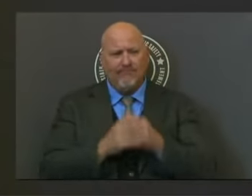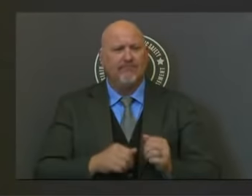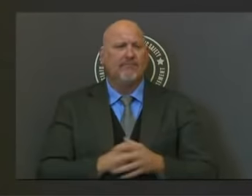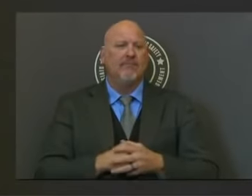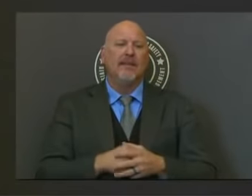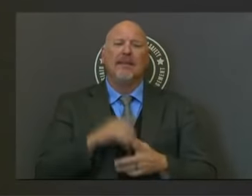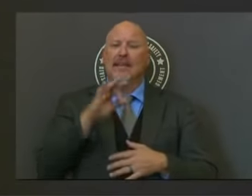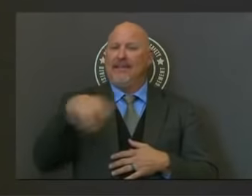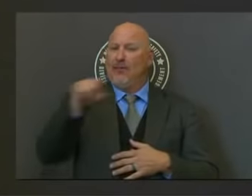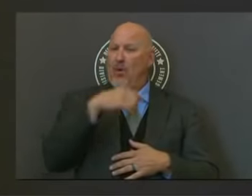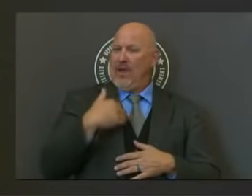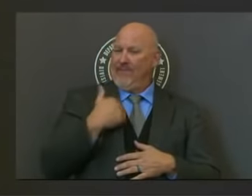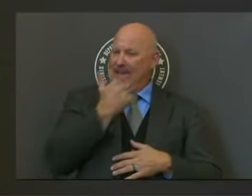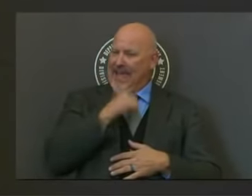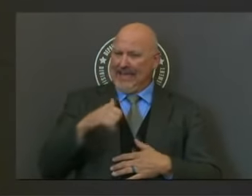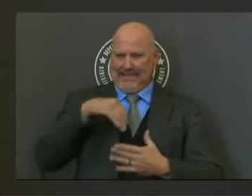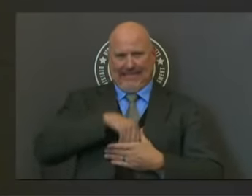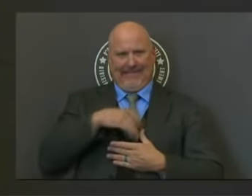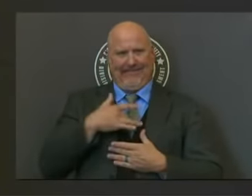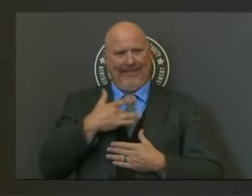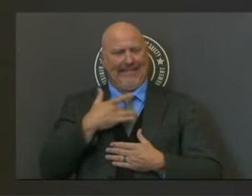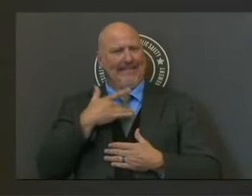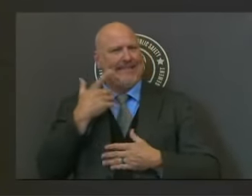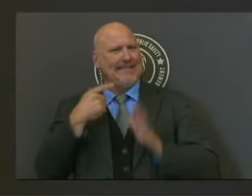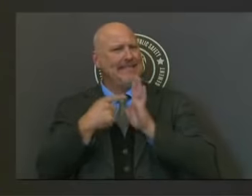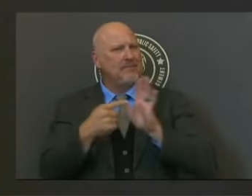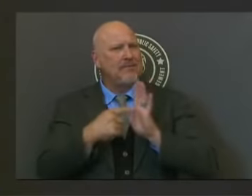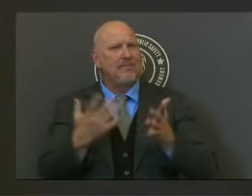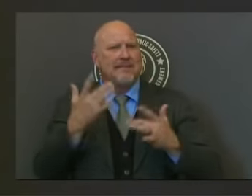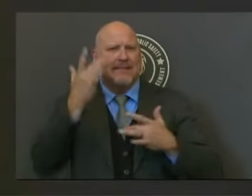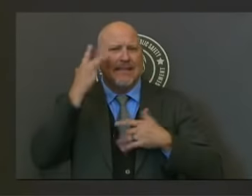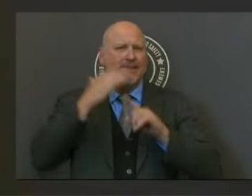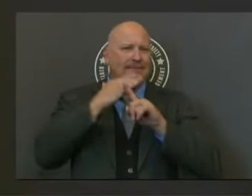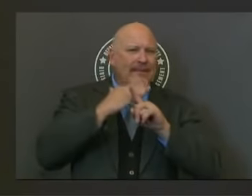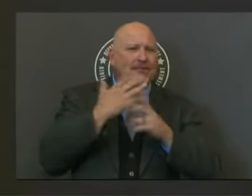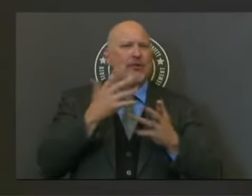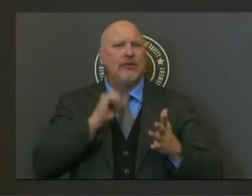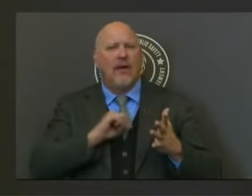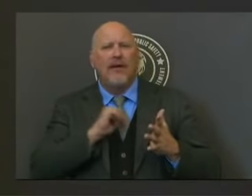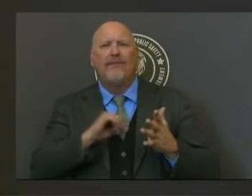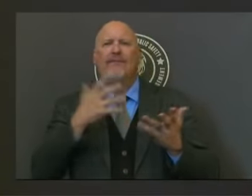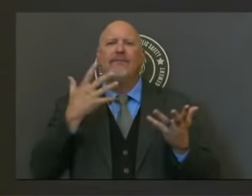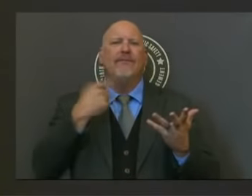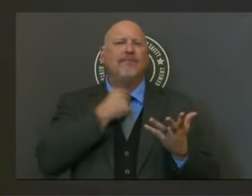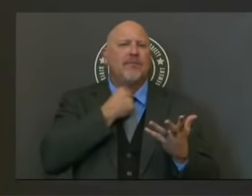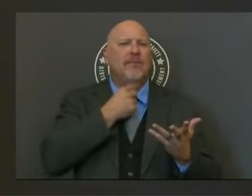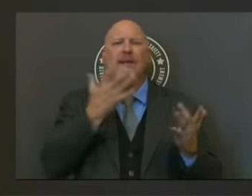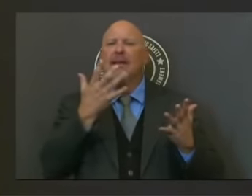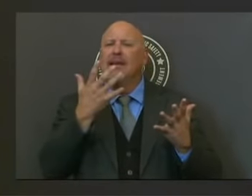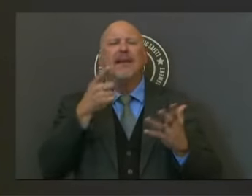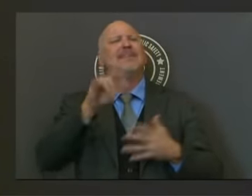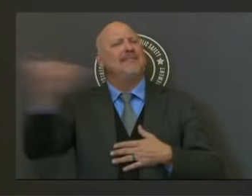we're sick or we when we've been